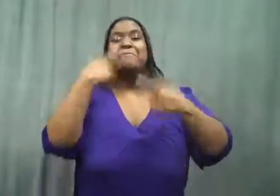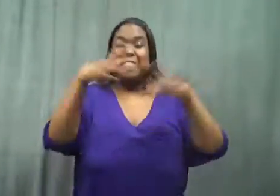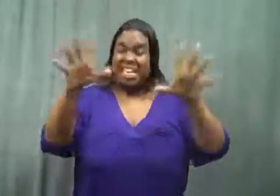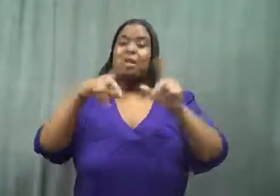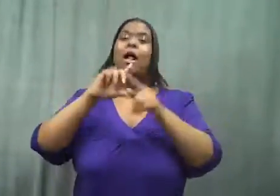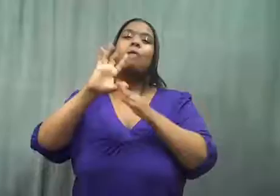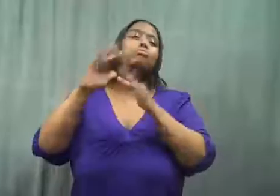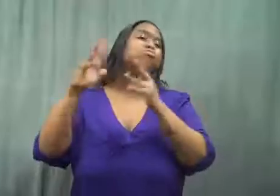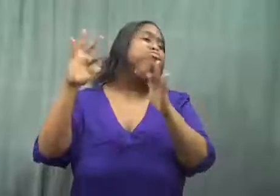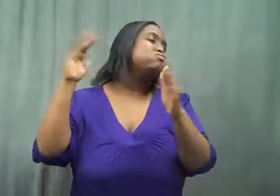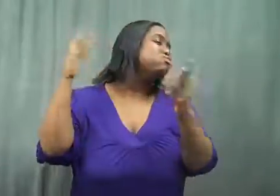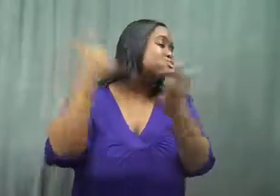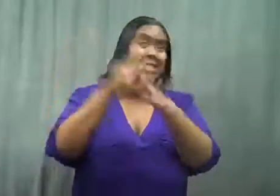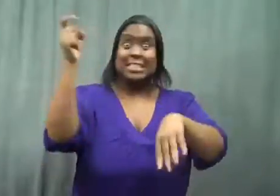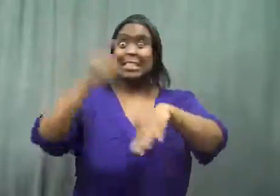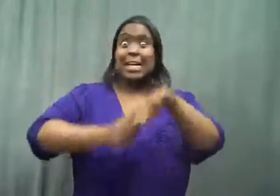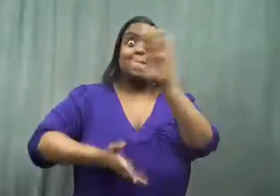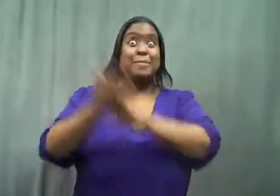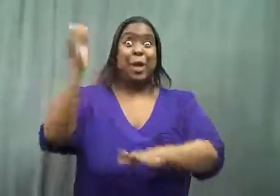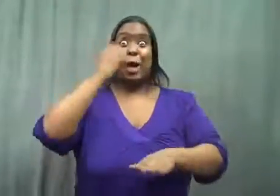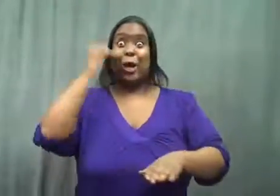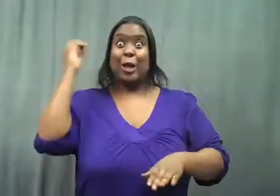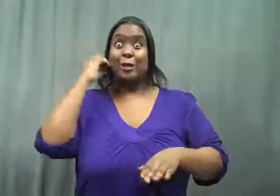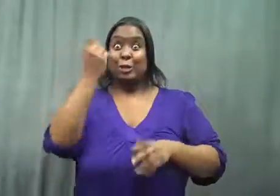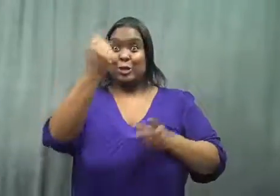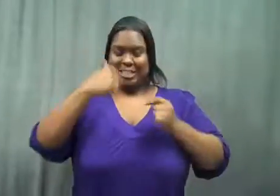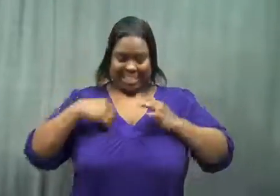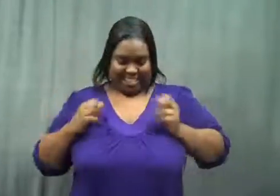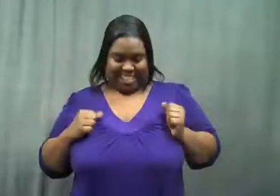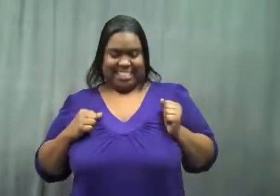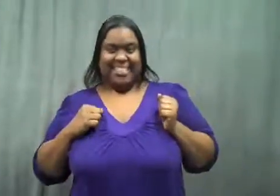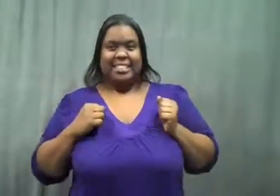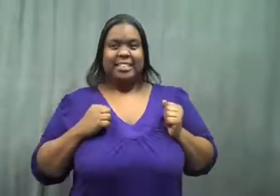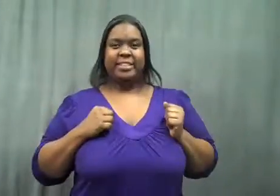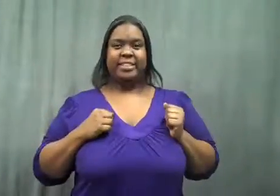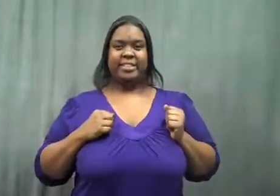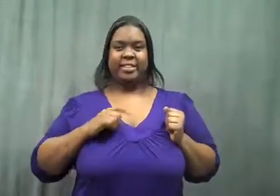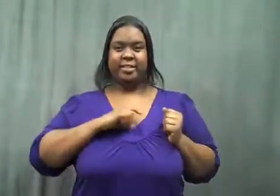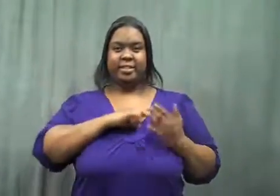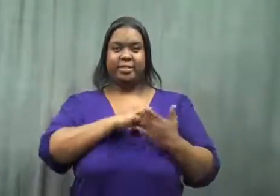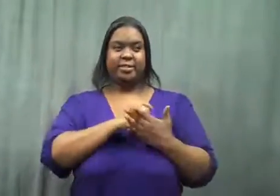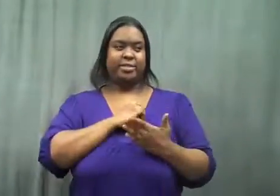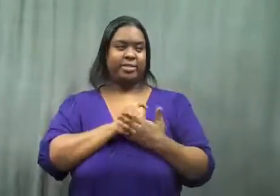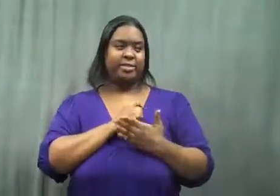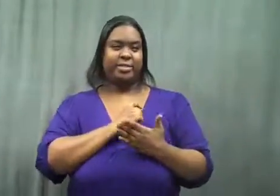It was time to go home at the end of the week. I was nervous.